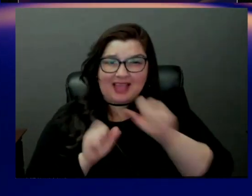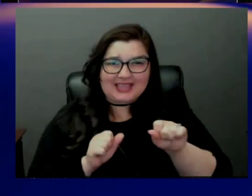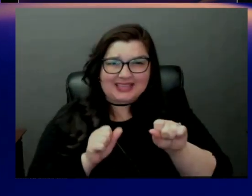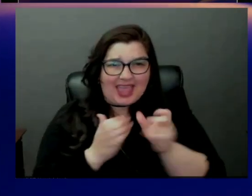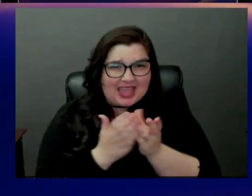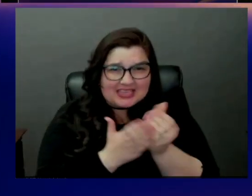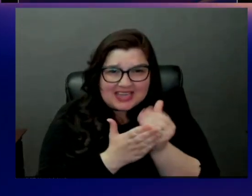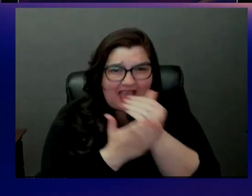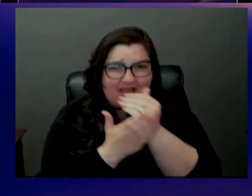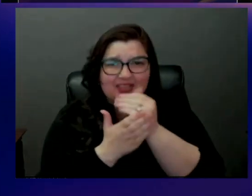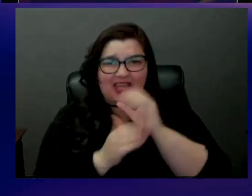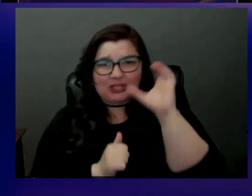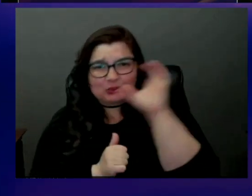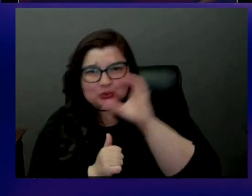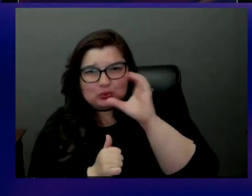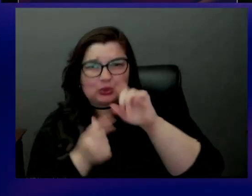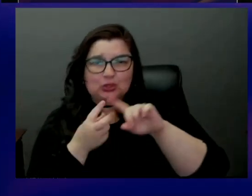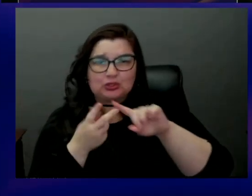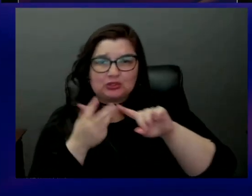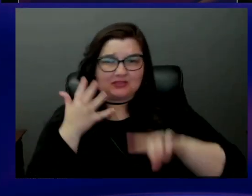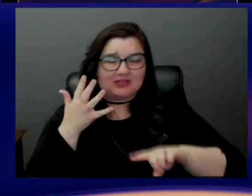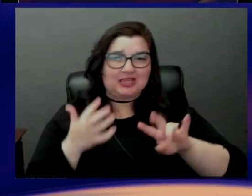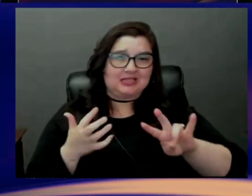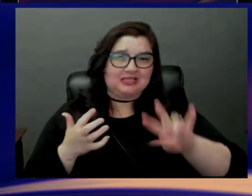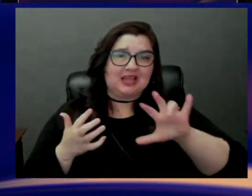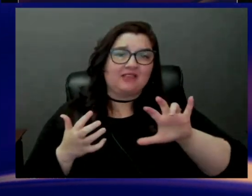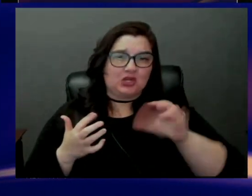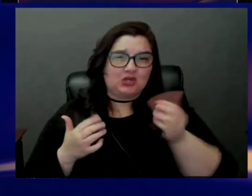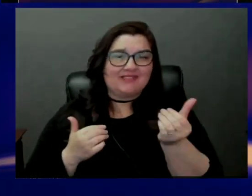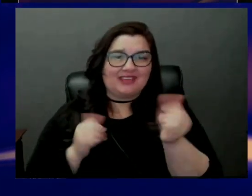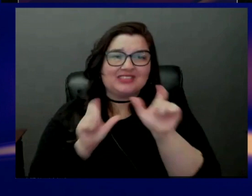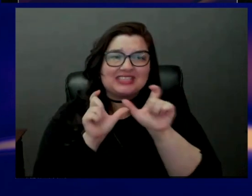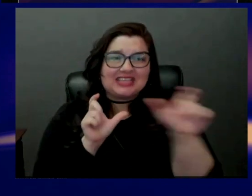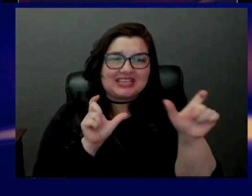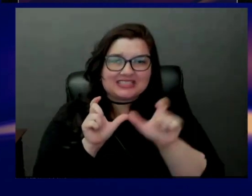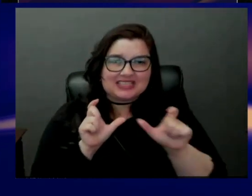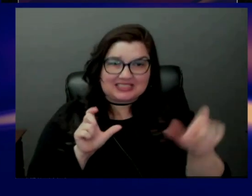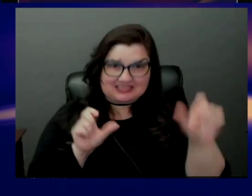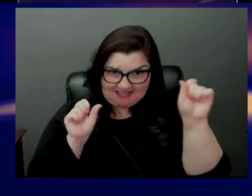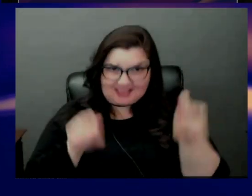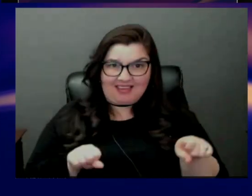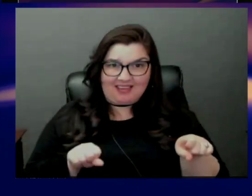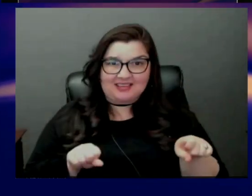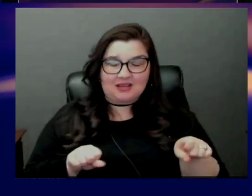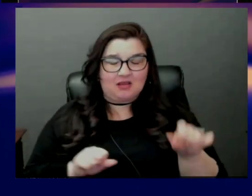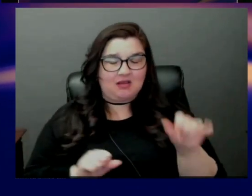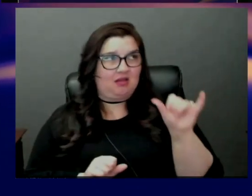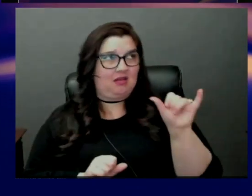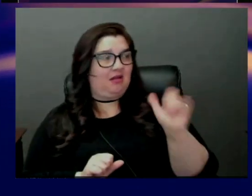for each one of those 715 instances. So if I go to the Trace tab,